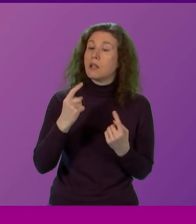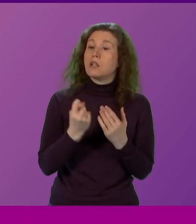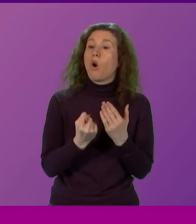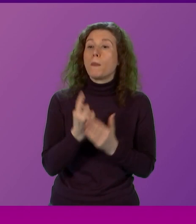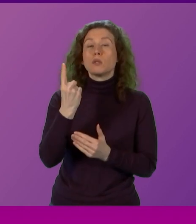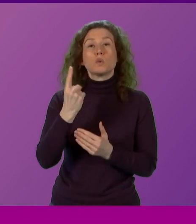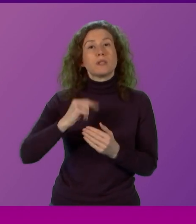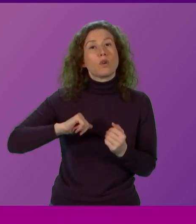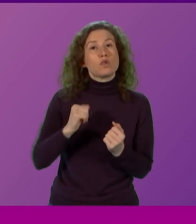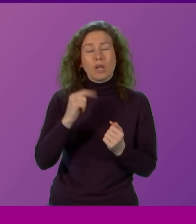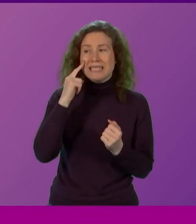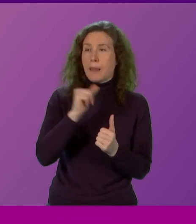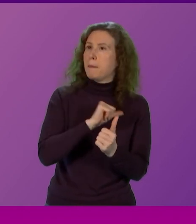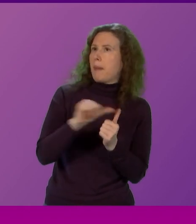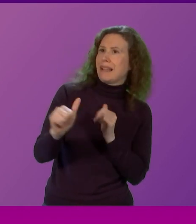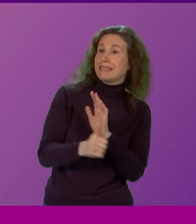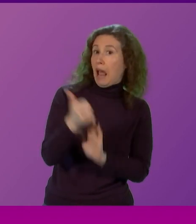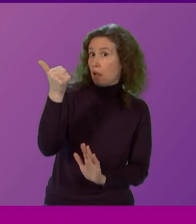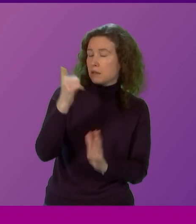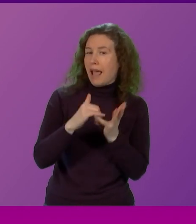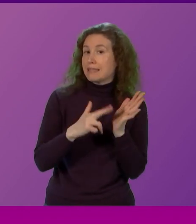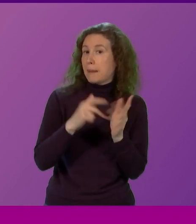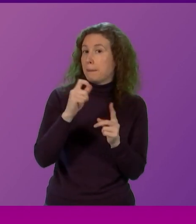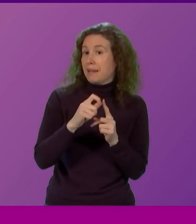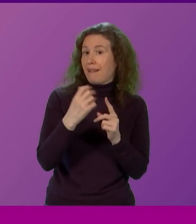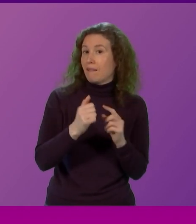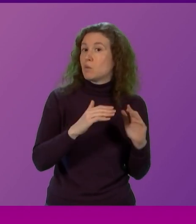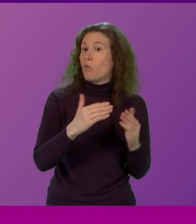to see the best talent that the SNP has to offer.